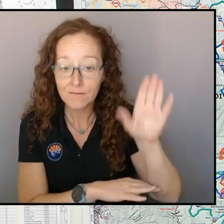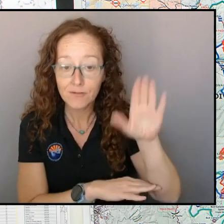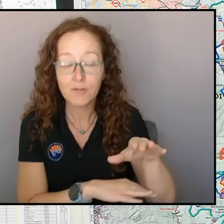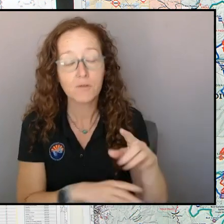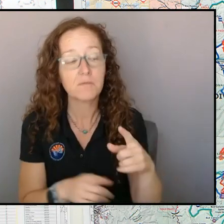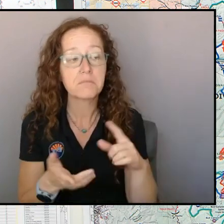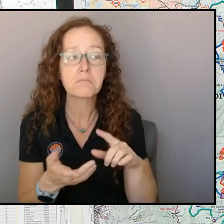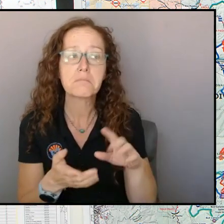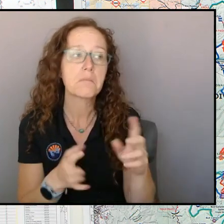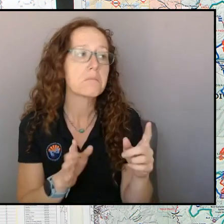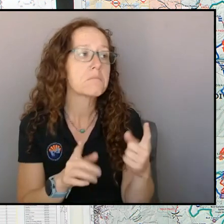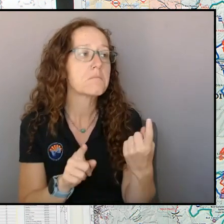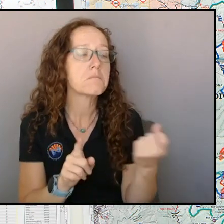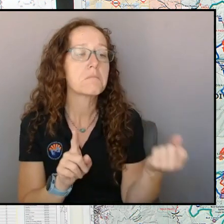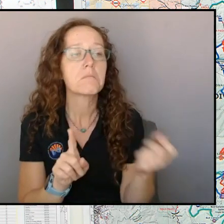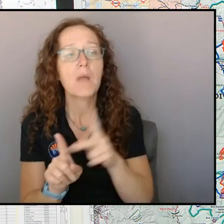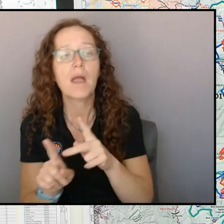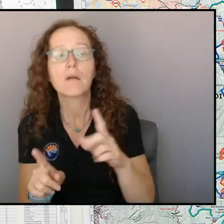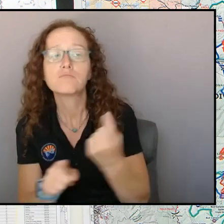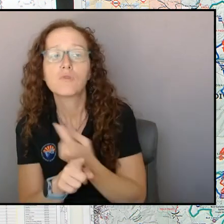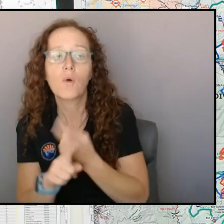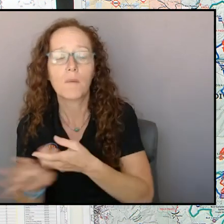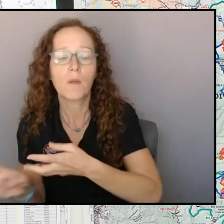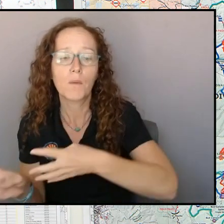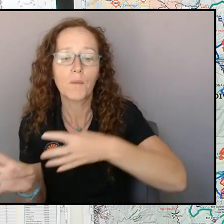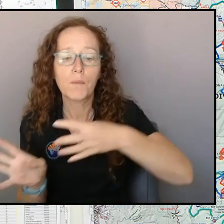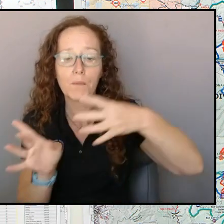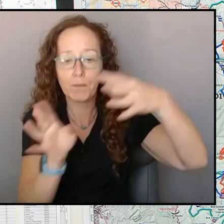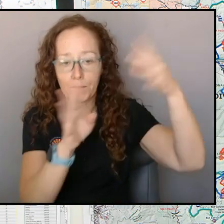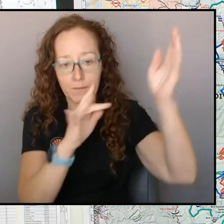southwest. Looking a bit elevated so breezy to locally